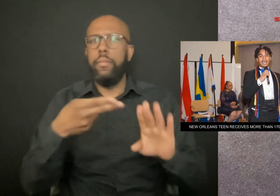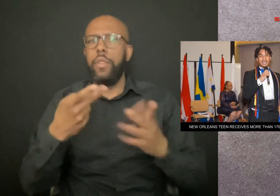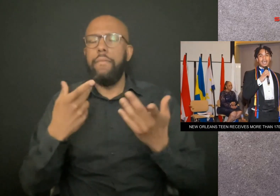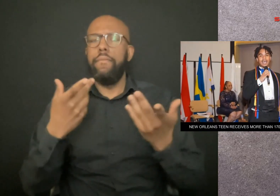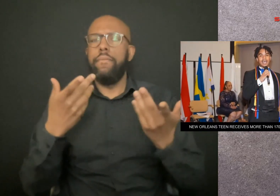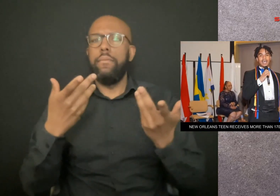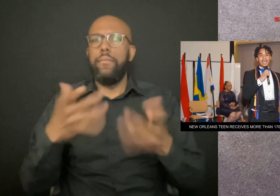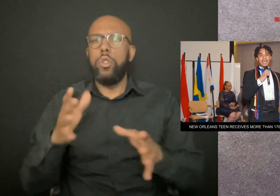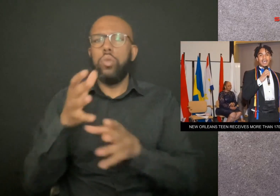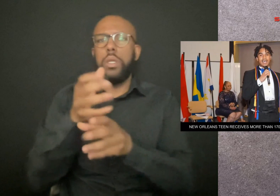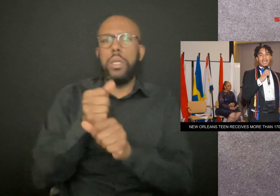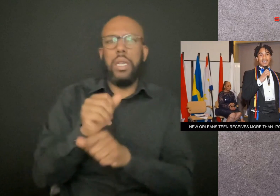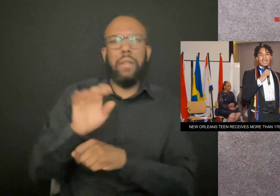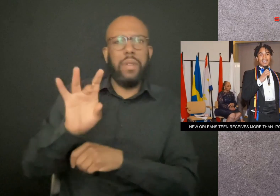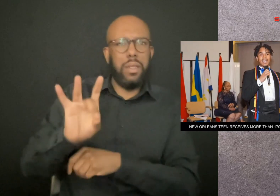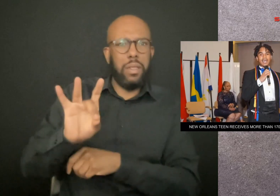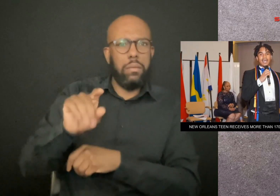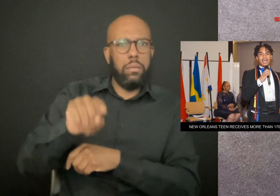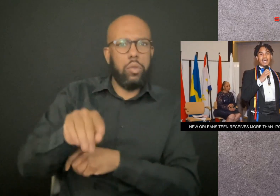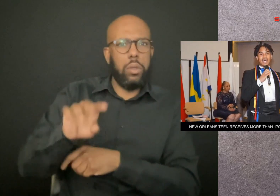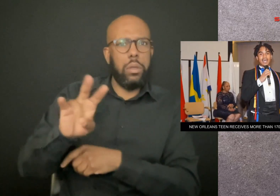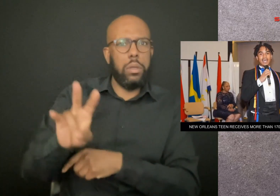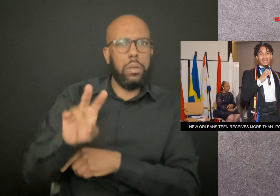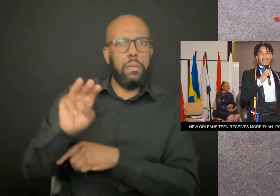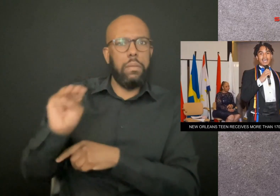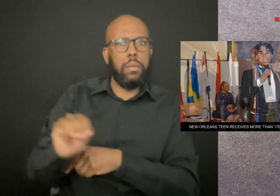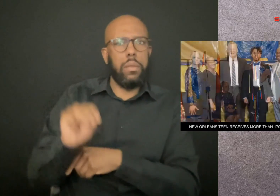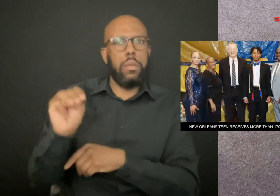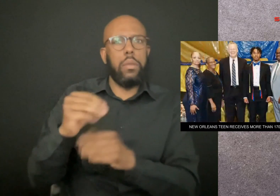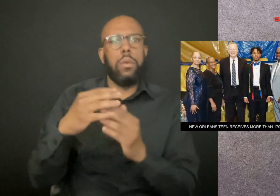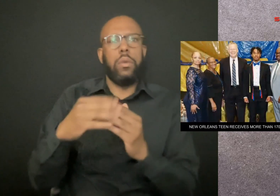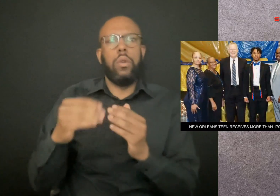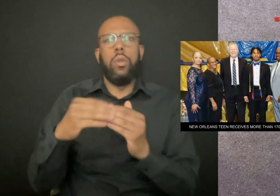million dollars in offers back in 2019.